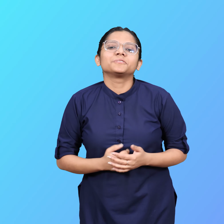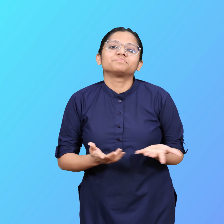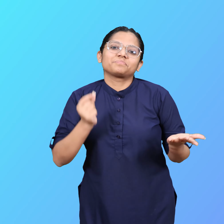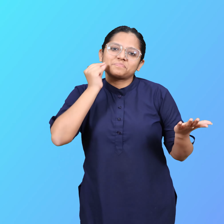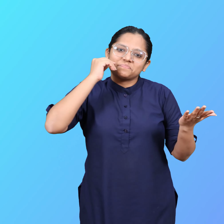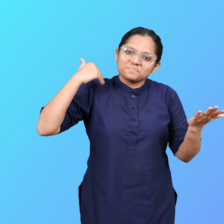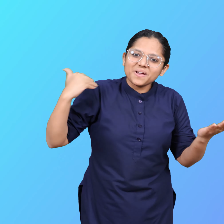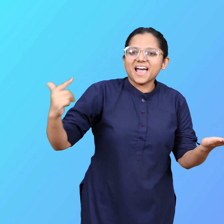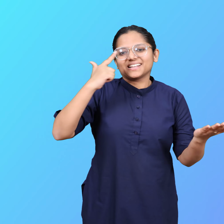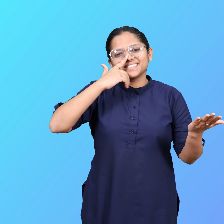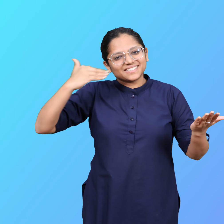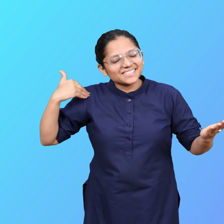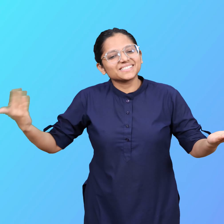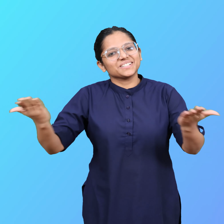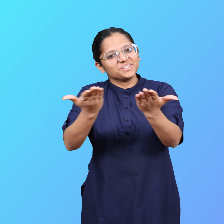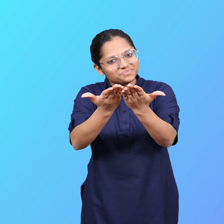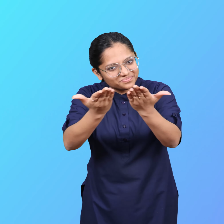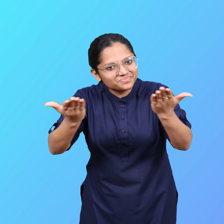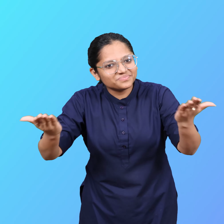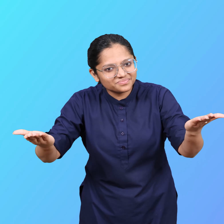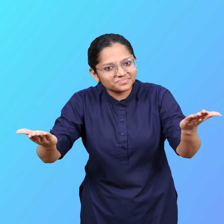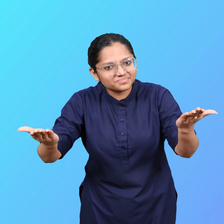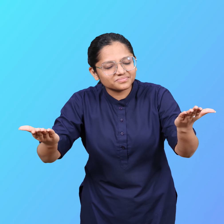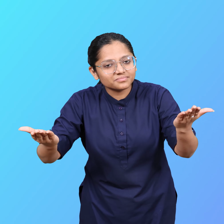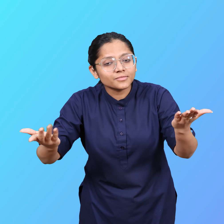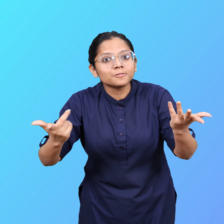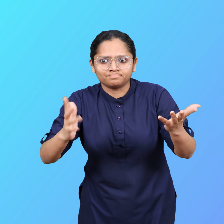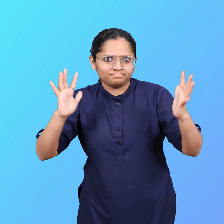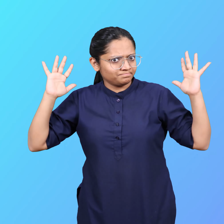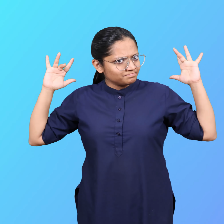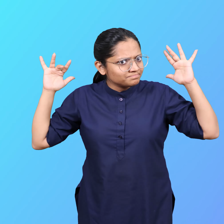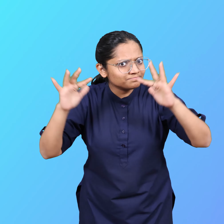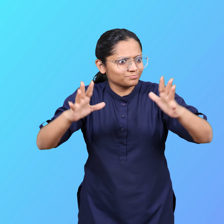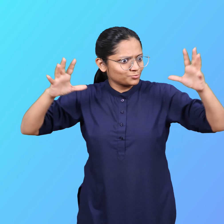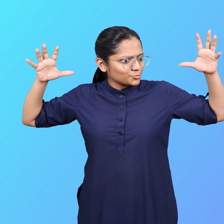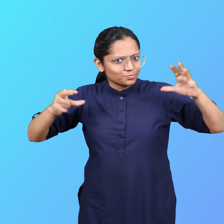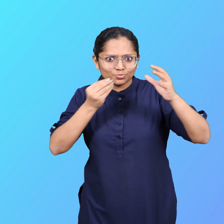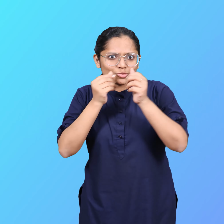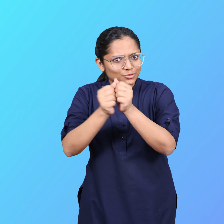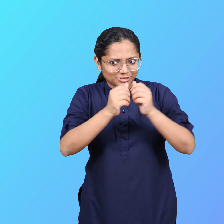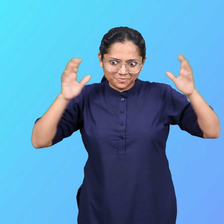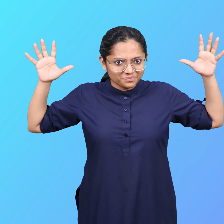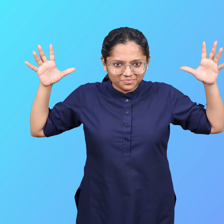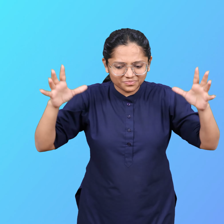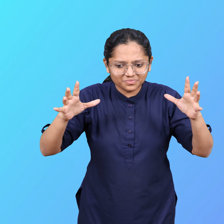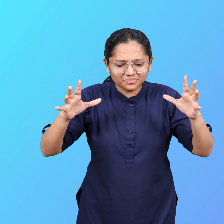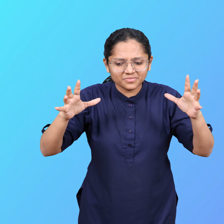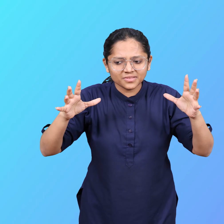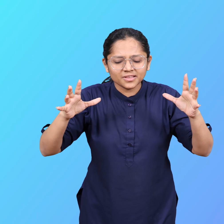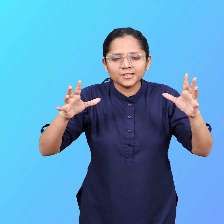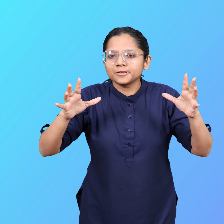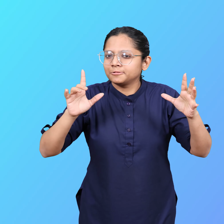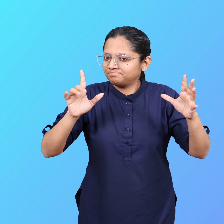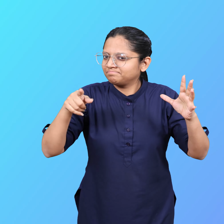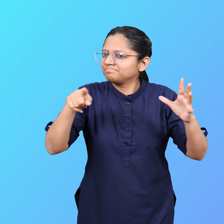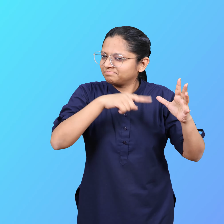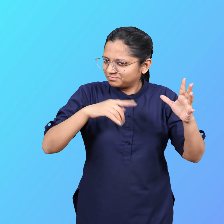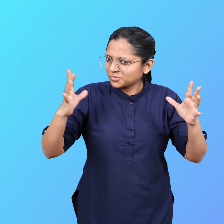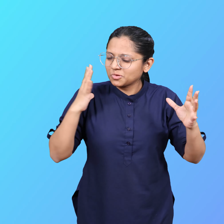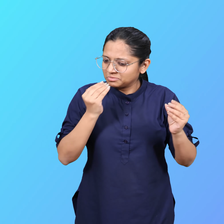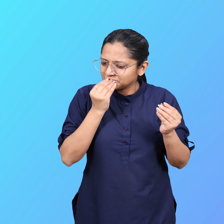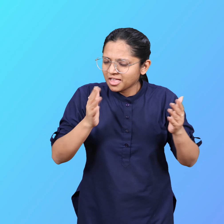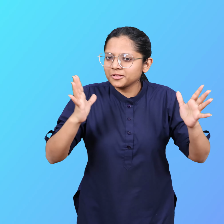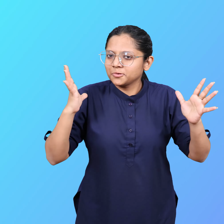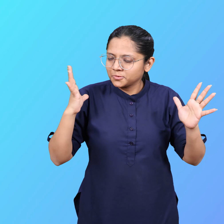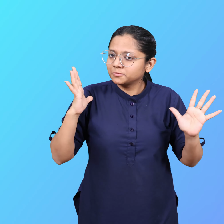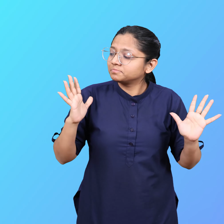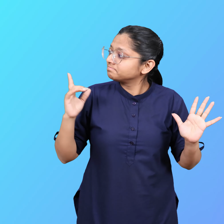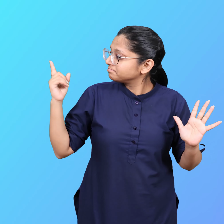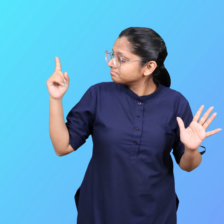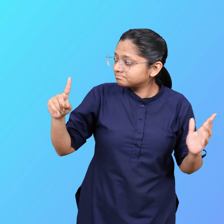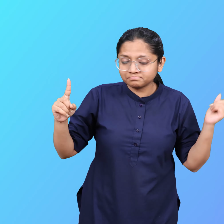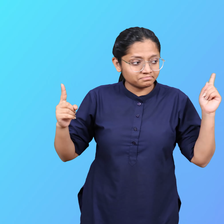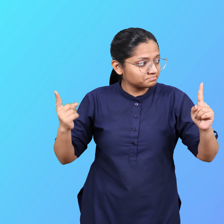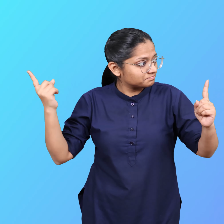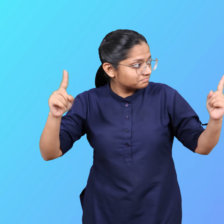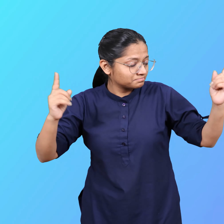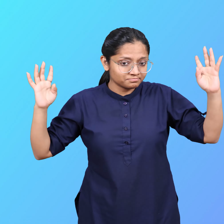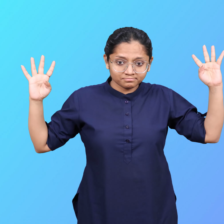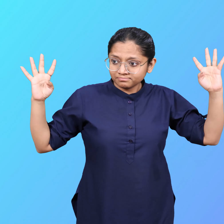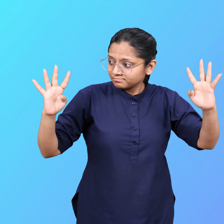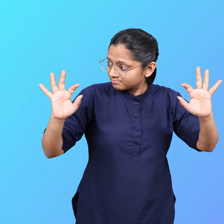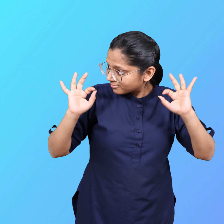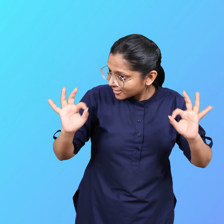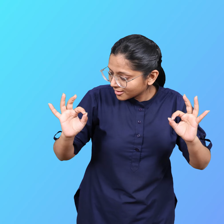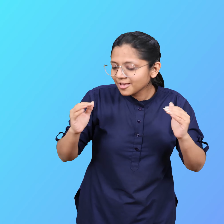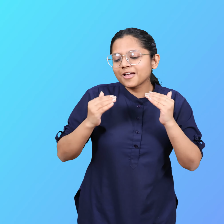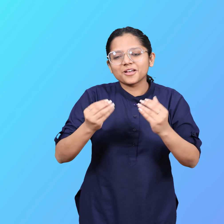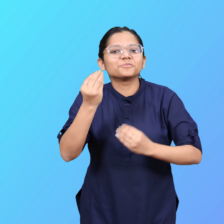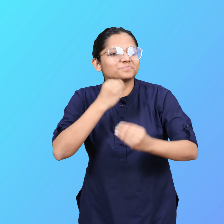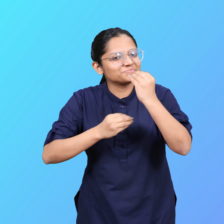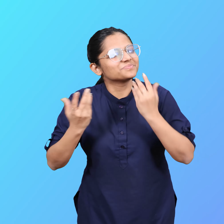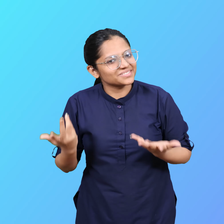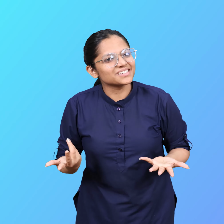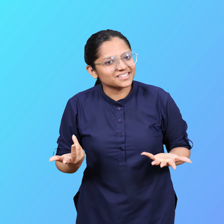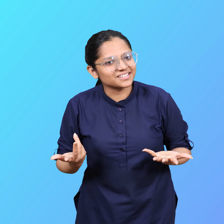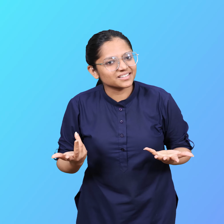So, my brothers and sisters, when you come together to eat, wait for each other.